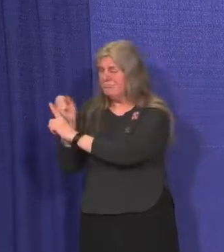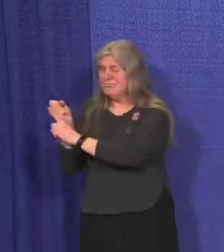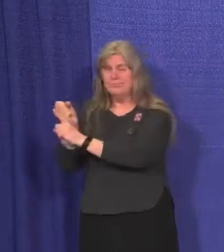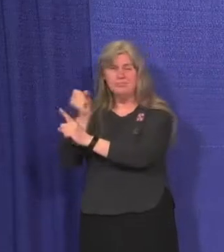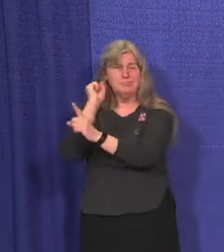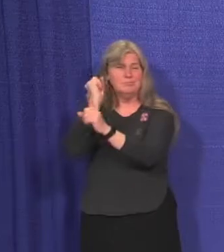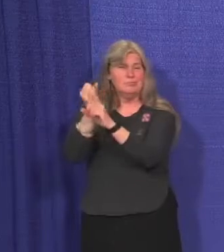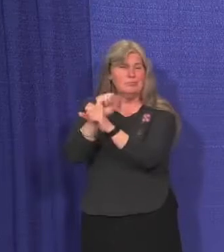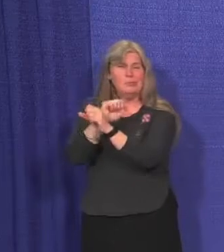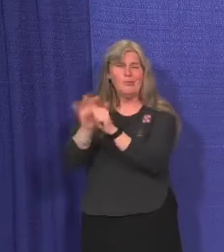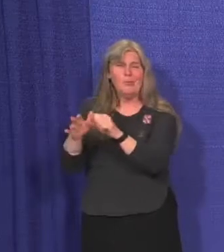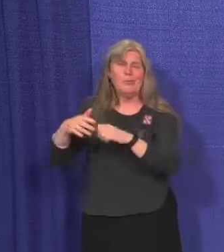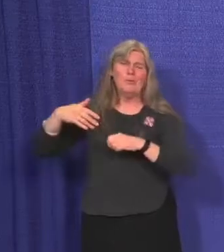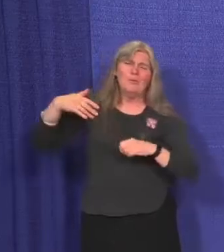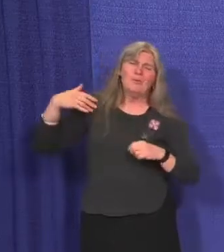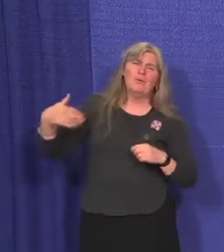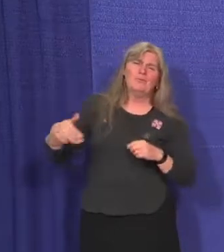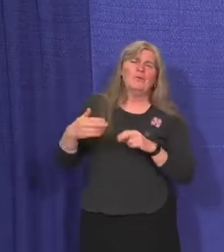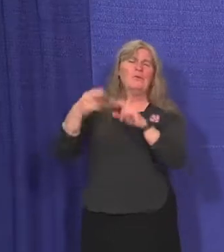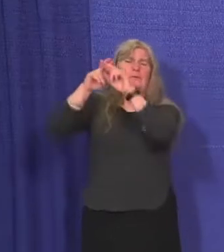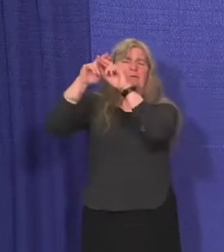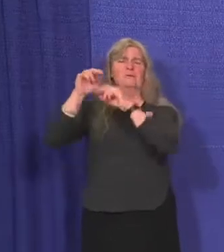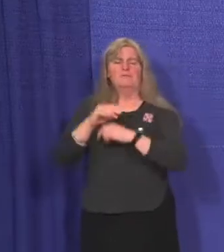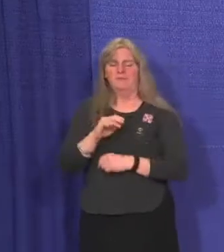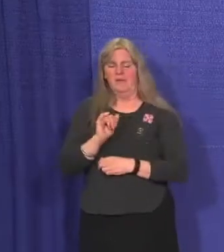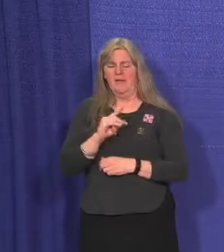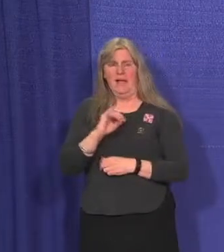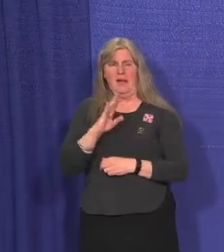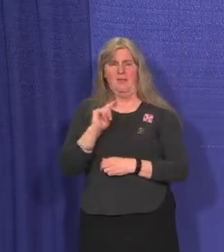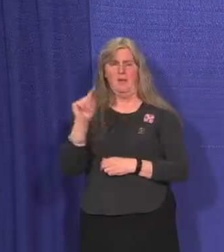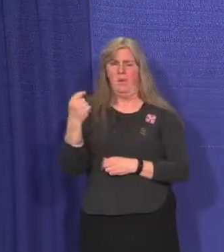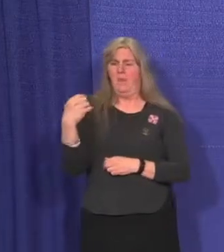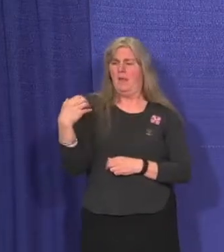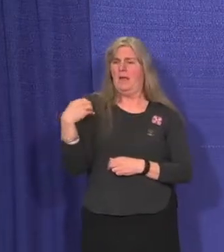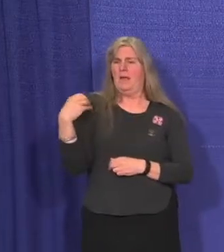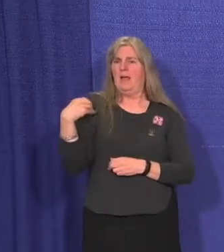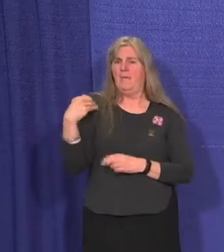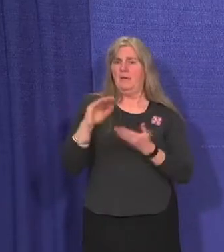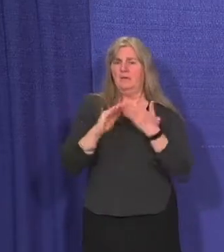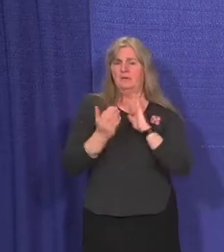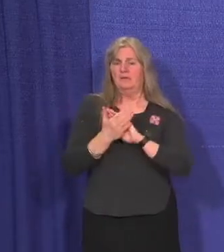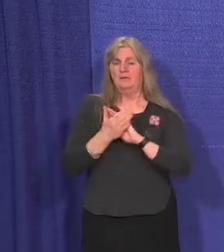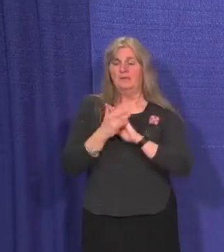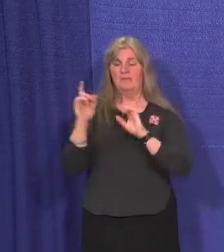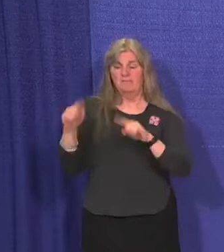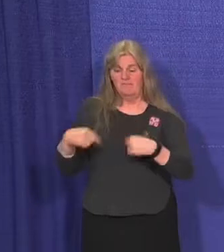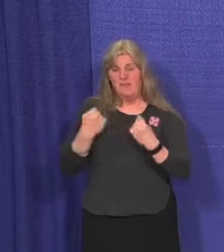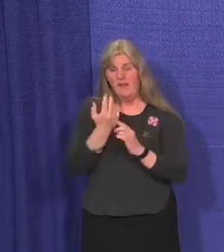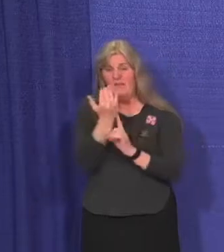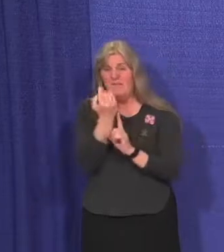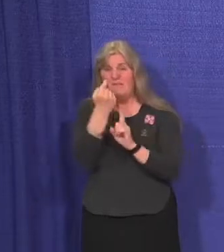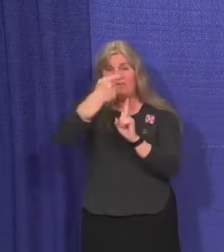and restrictions. The pandemic continues to rapidly change as we enter into